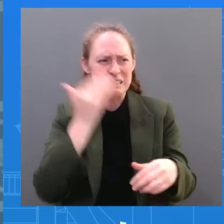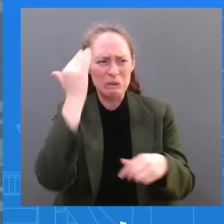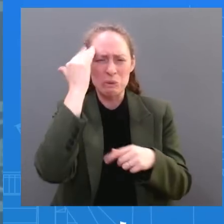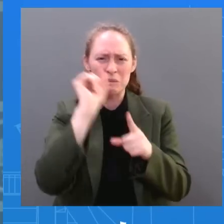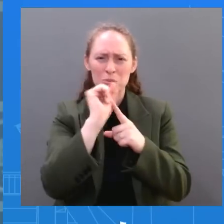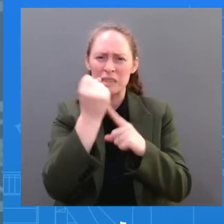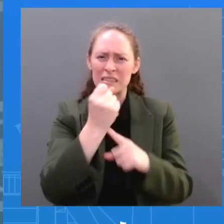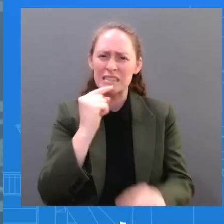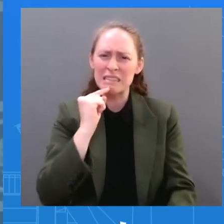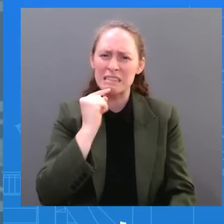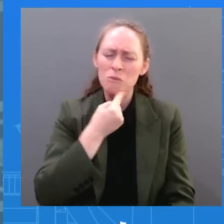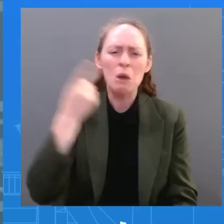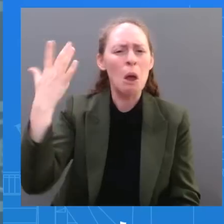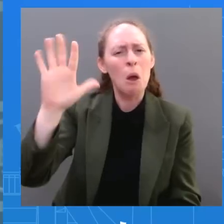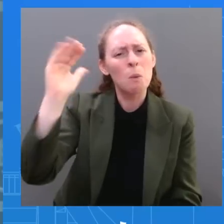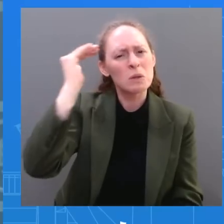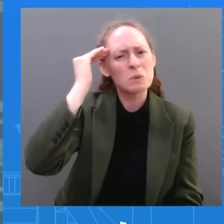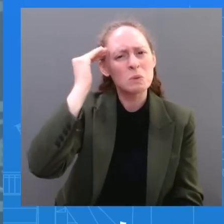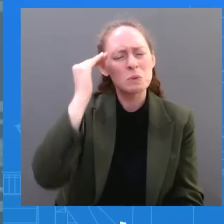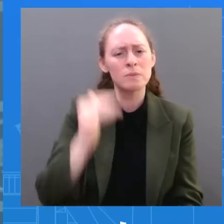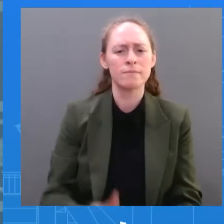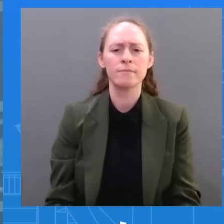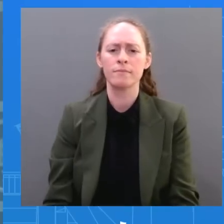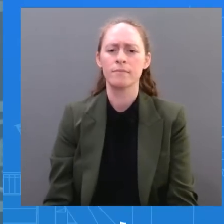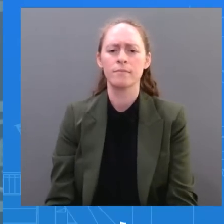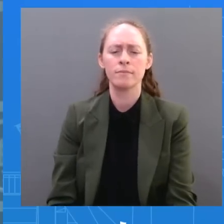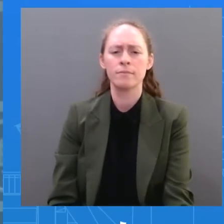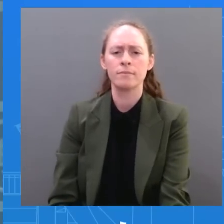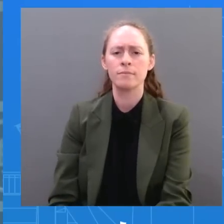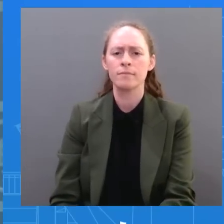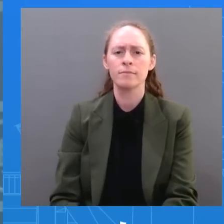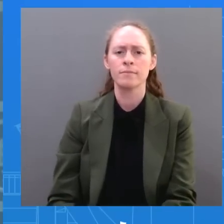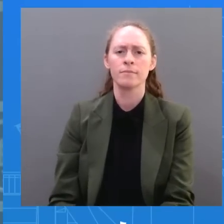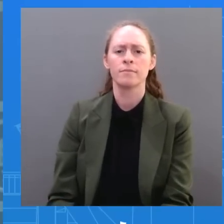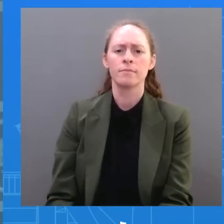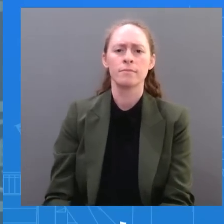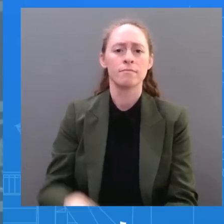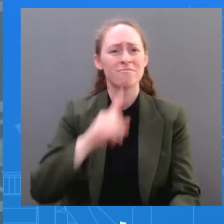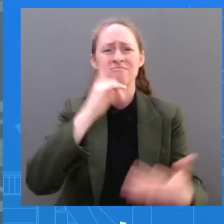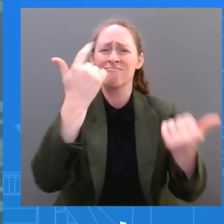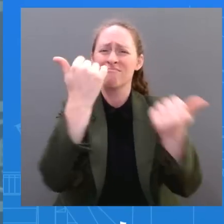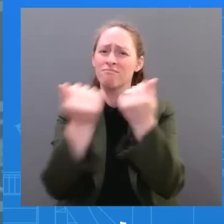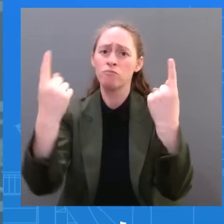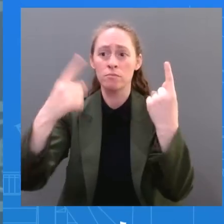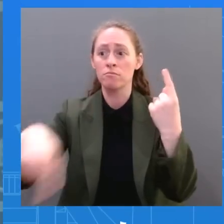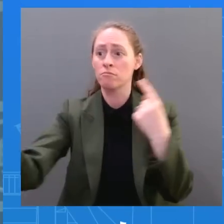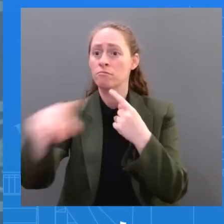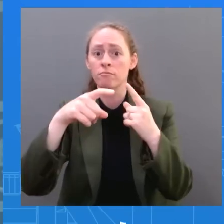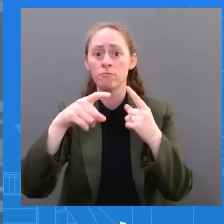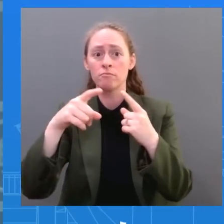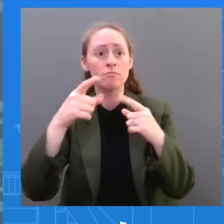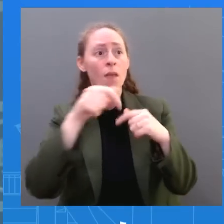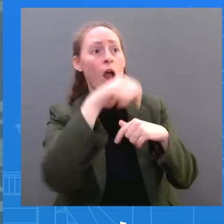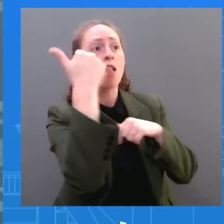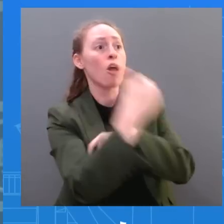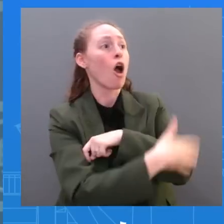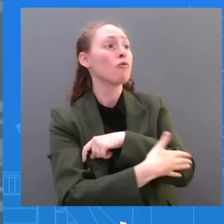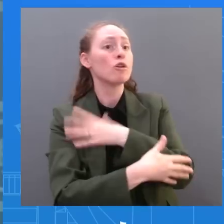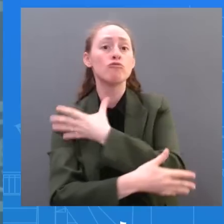who are wrongfully detained. And you saw the work that his administration did to bring --